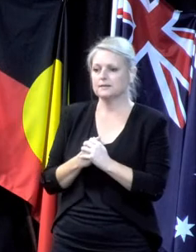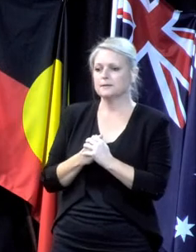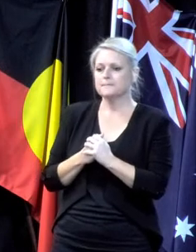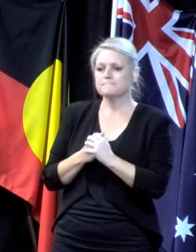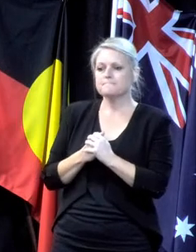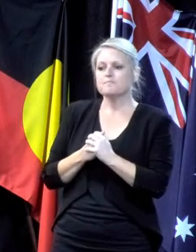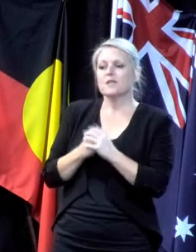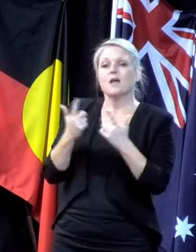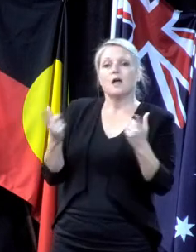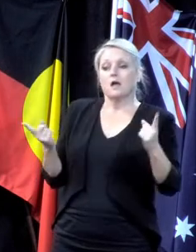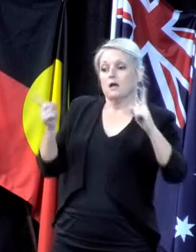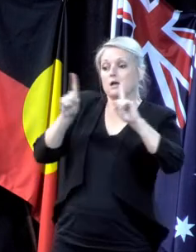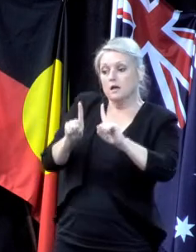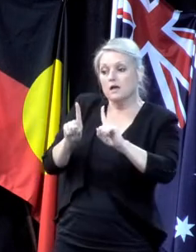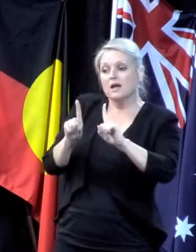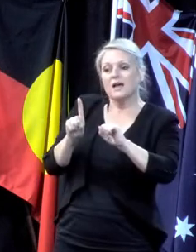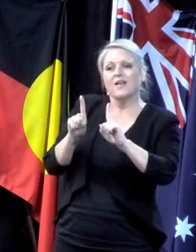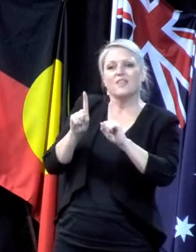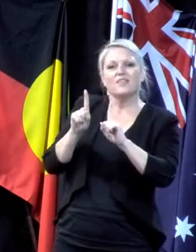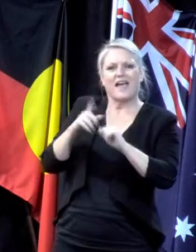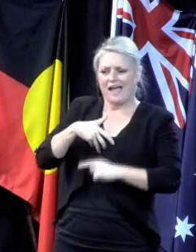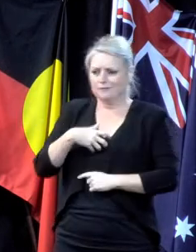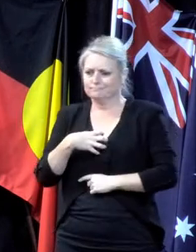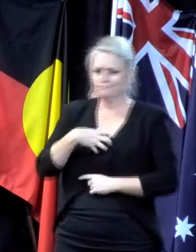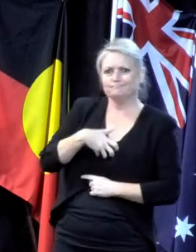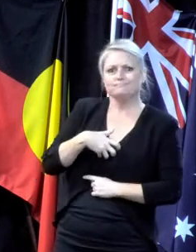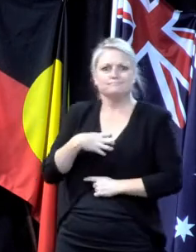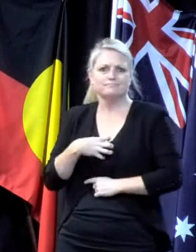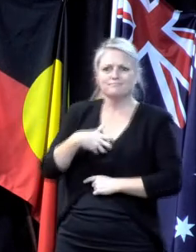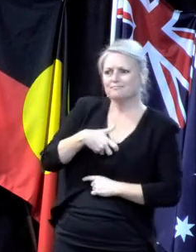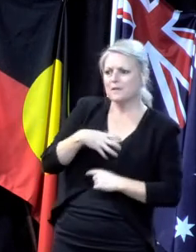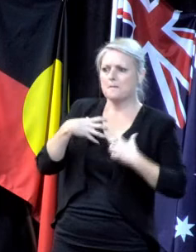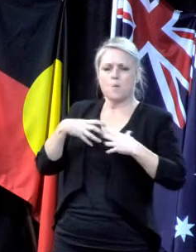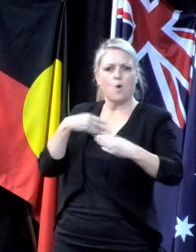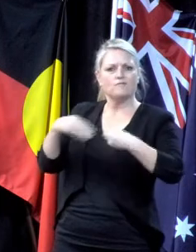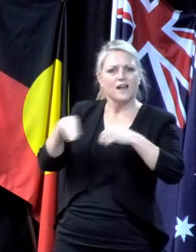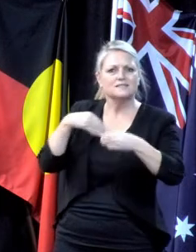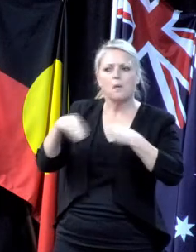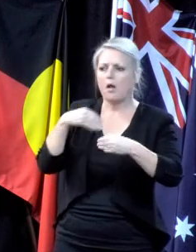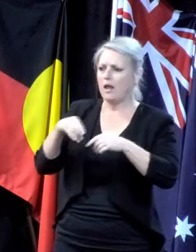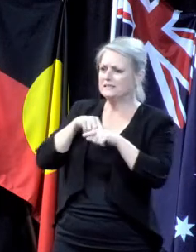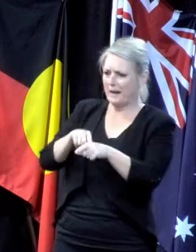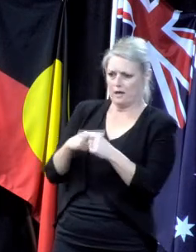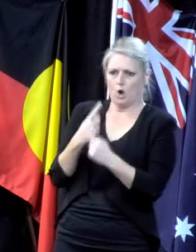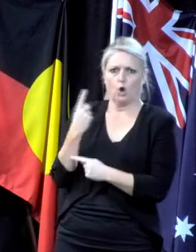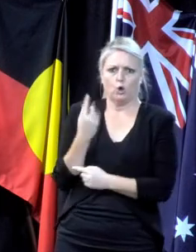of different ways throughout – depending on what the needs of the students are, and that is reflective of each lesson.